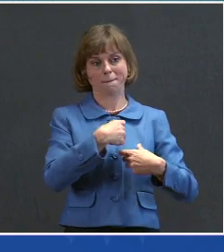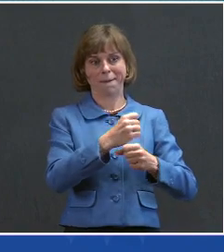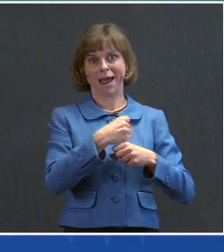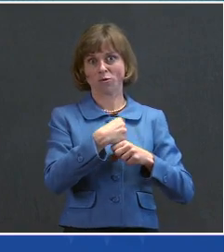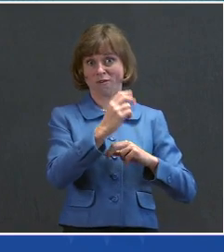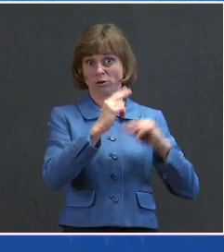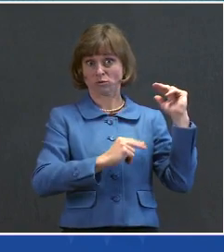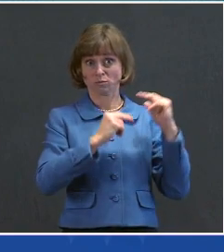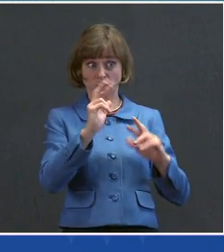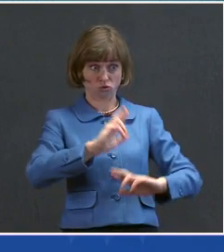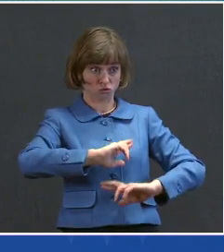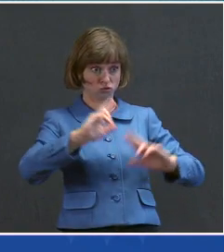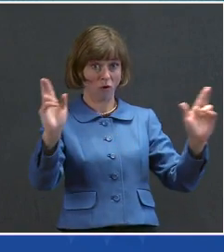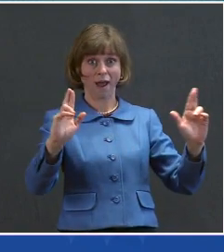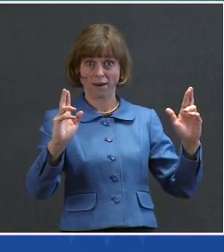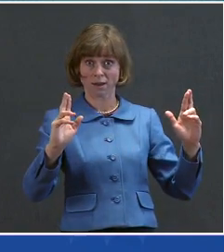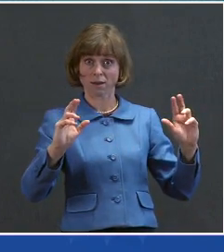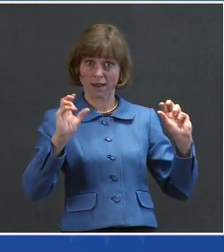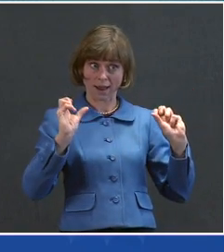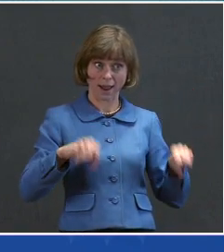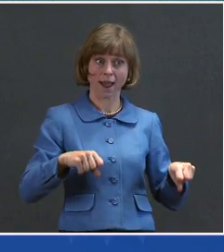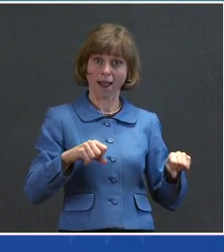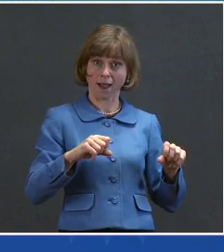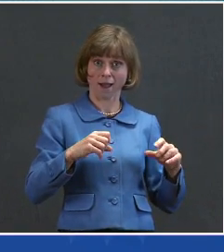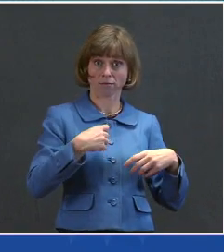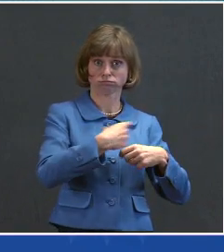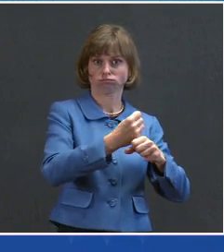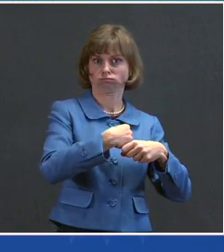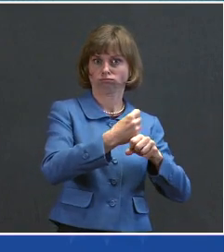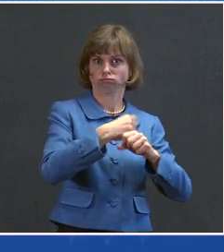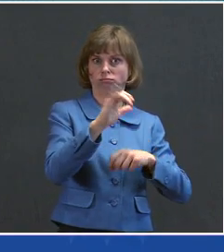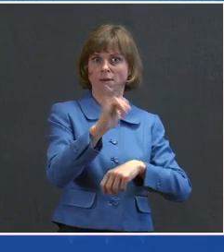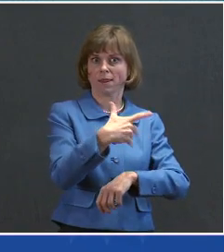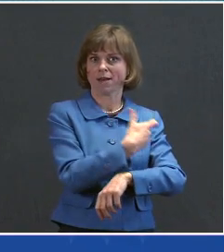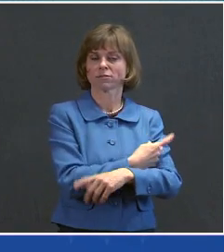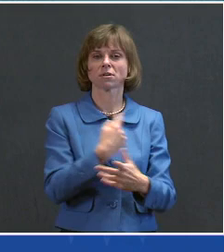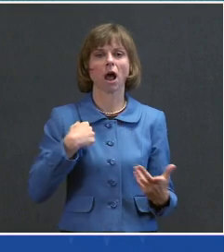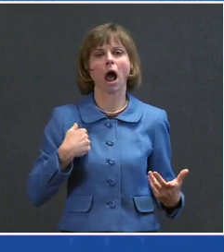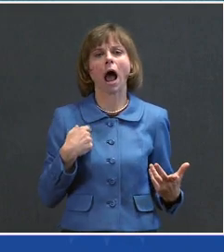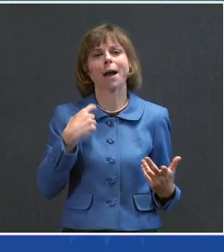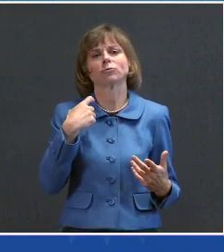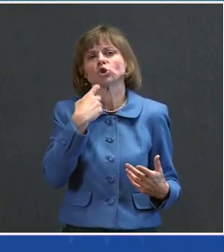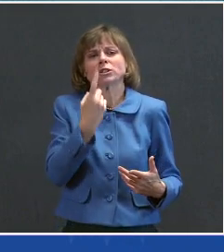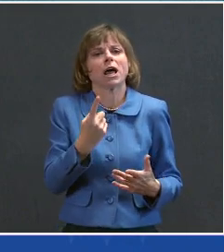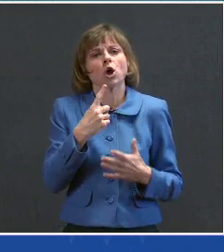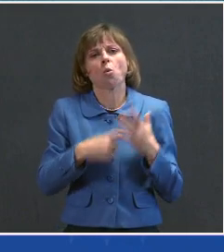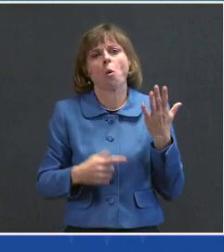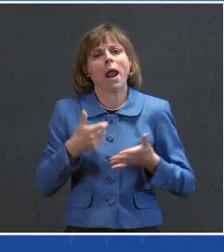in order to produce the vaccine. So I'm only conveying what got it across the finish line, and I think it's clear